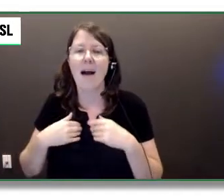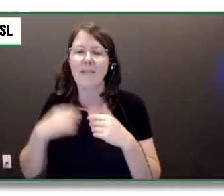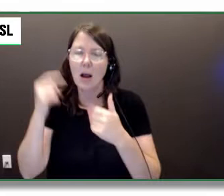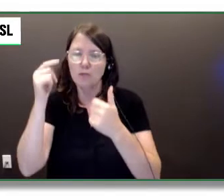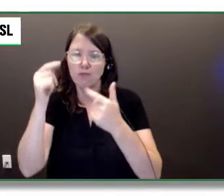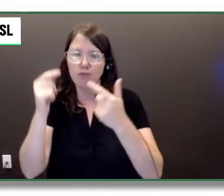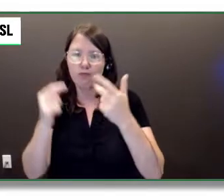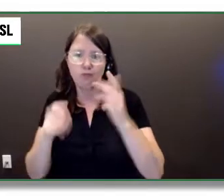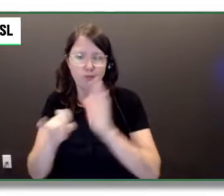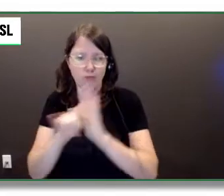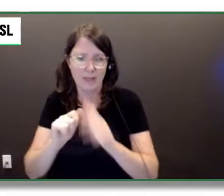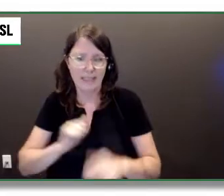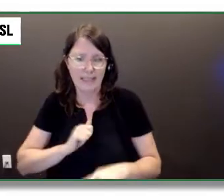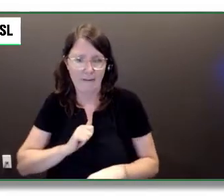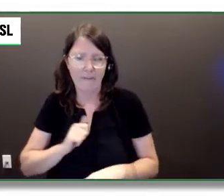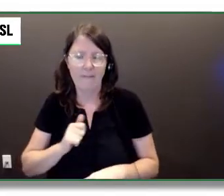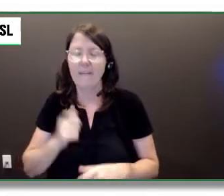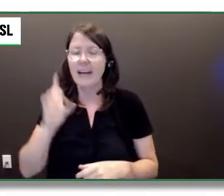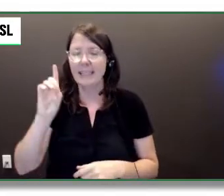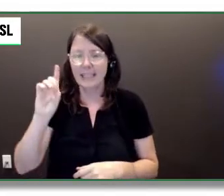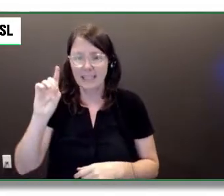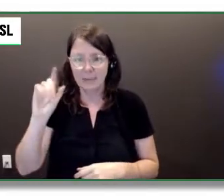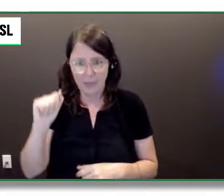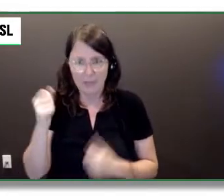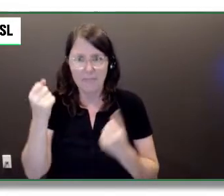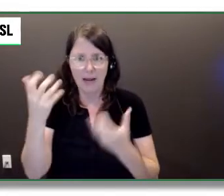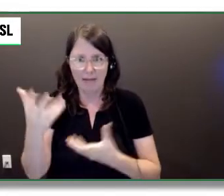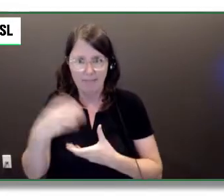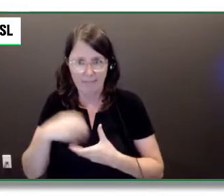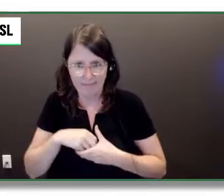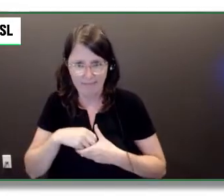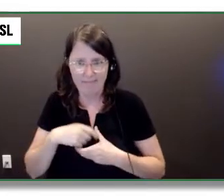illness and so accessing nature remotely is a big passion of mine and why I want